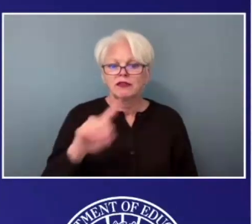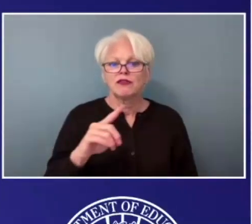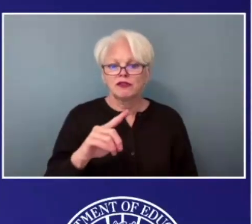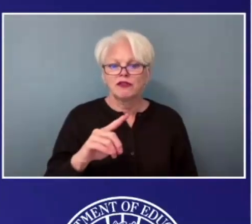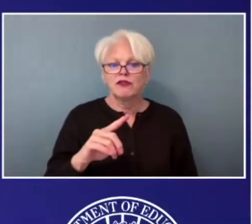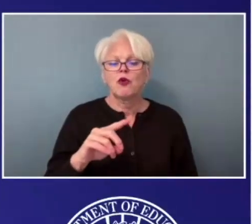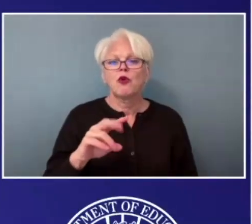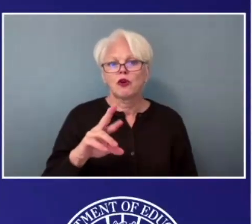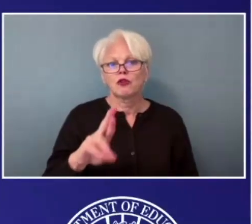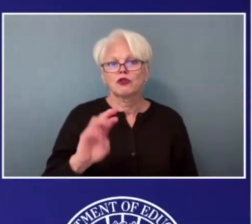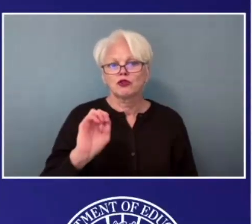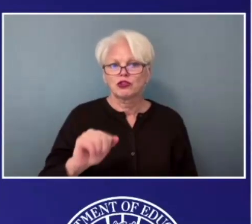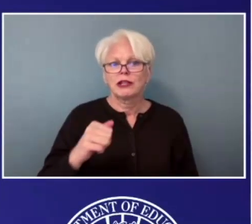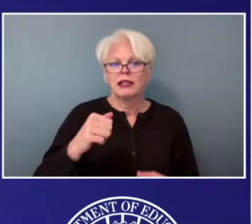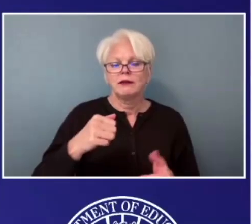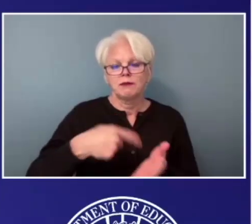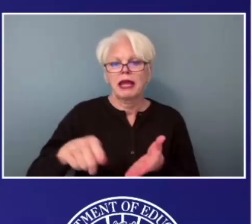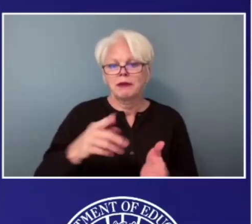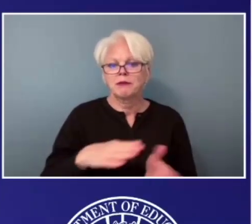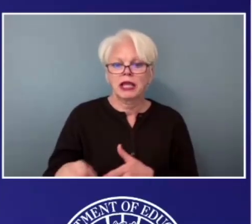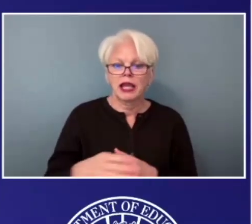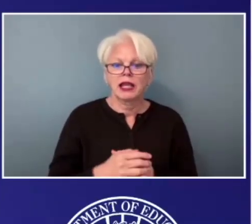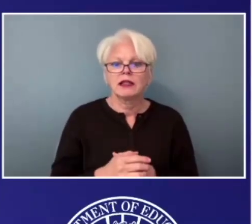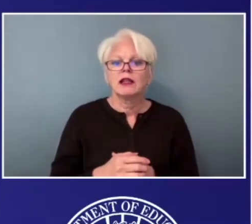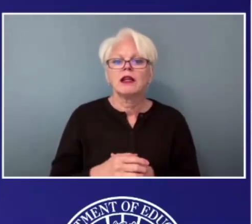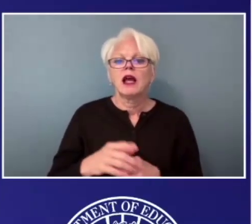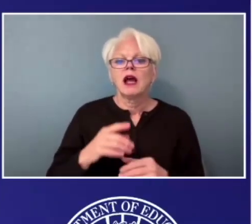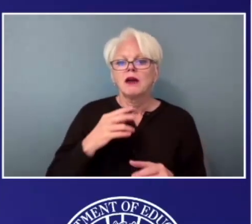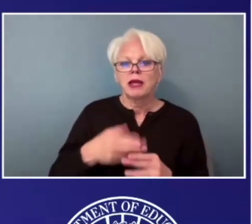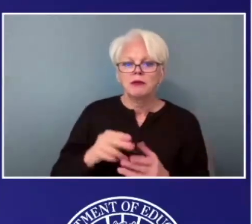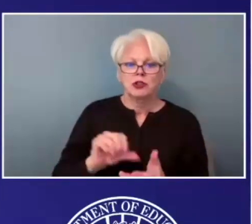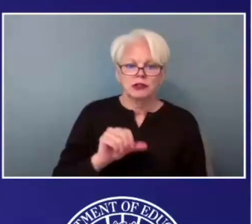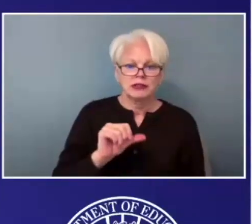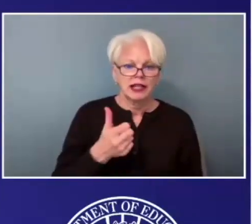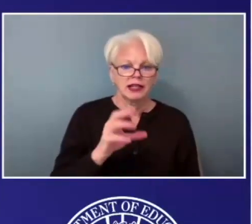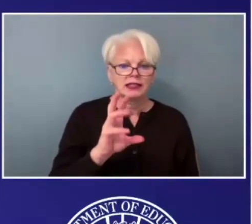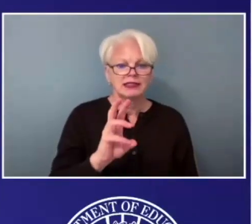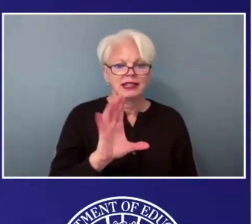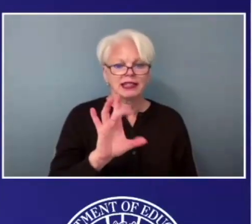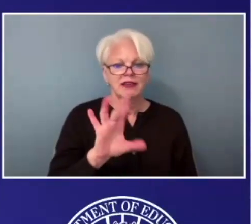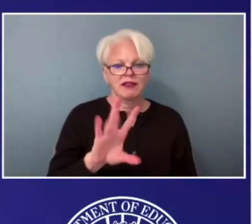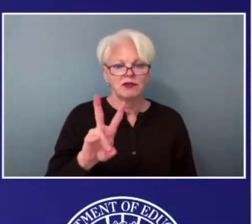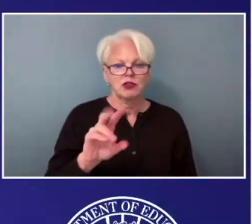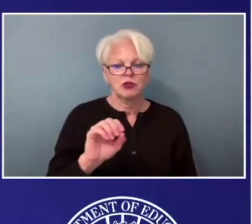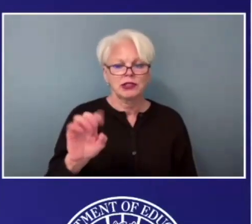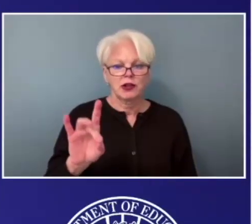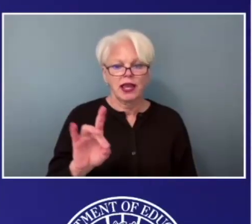section 685.208. Earlier in our conversations, we discussed minimum monthly payments as it